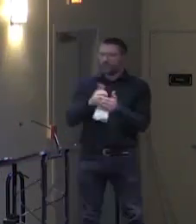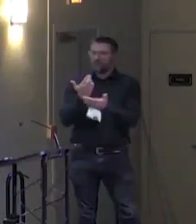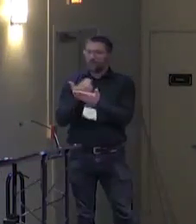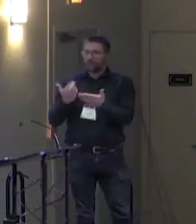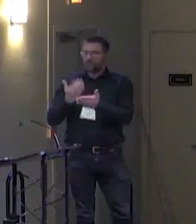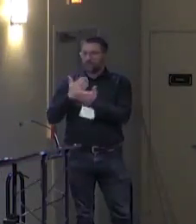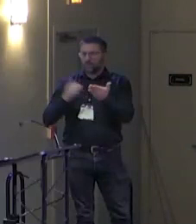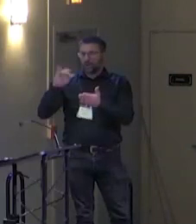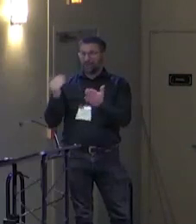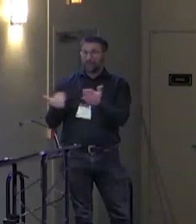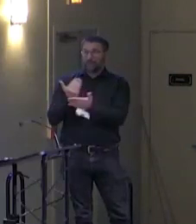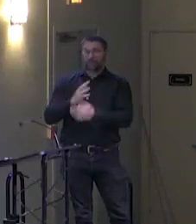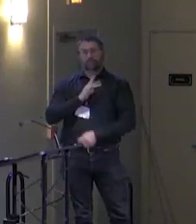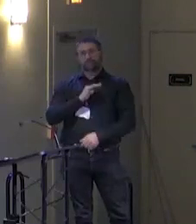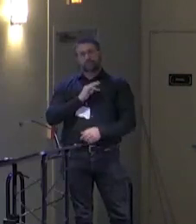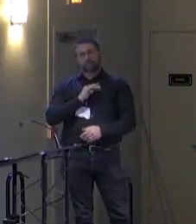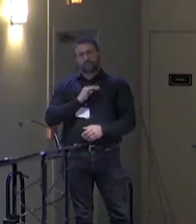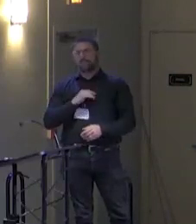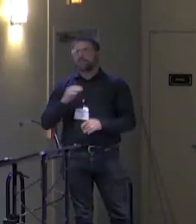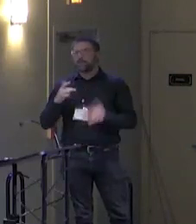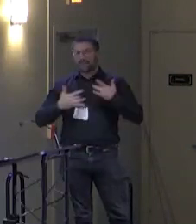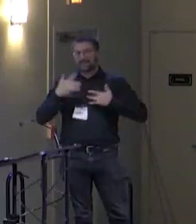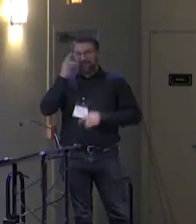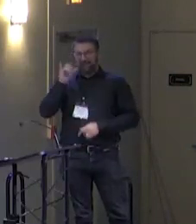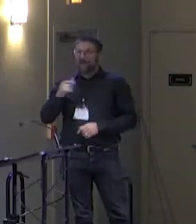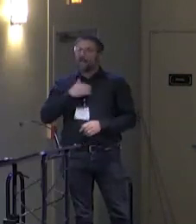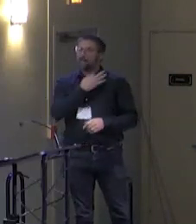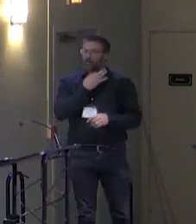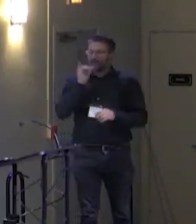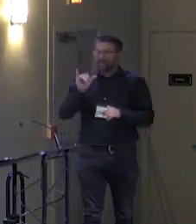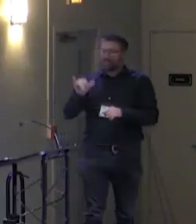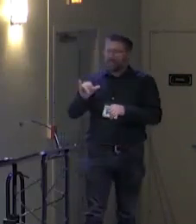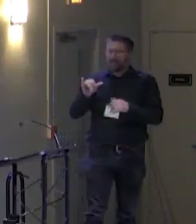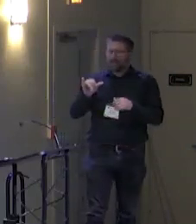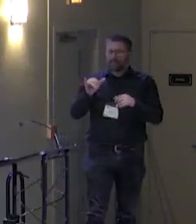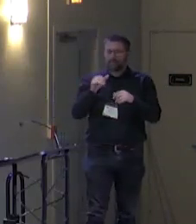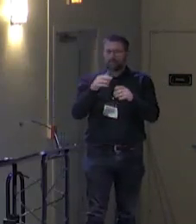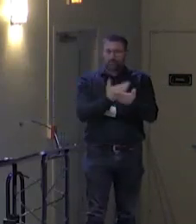But yeah, I'm curious about the resource part. I'm really excited to see that.